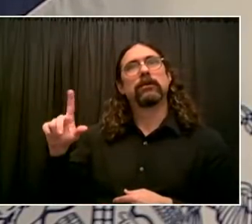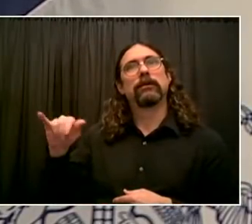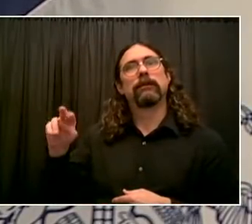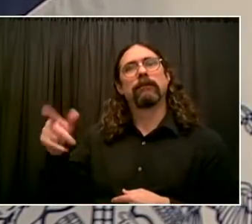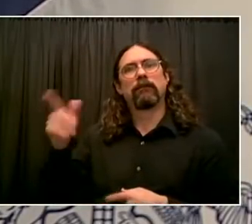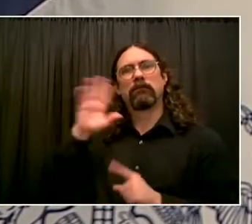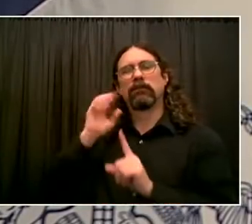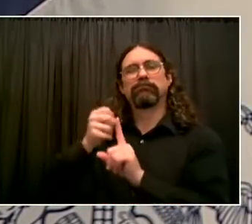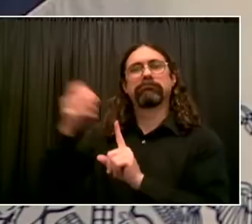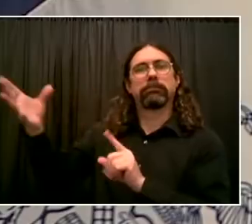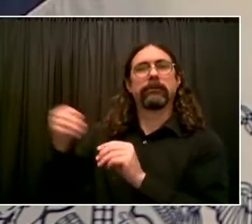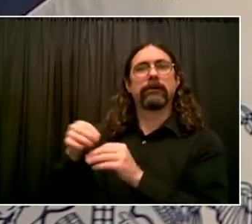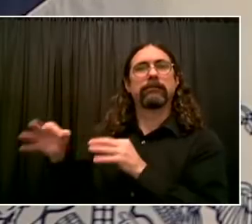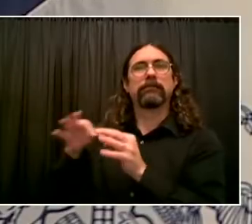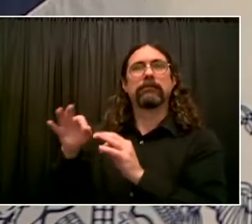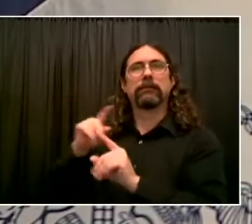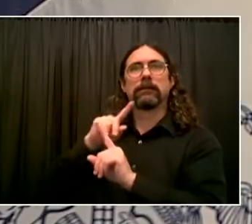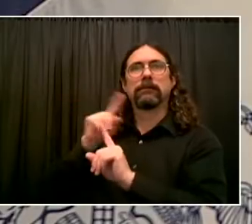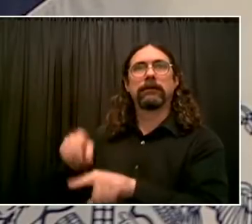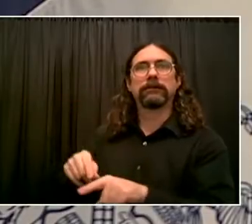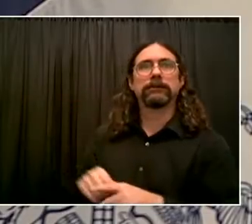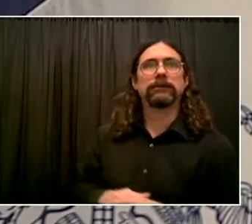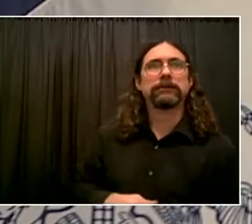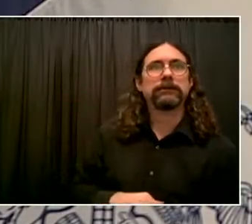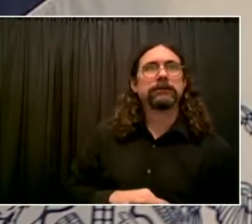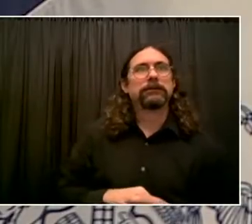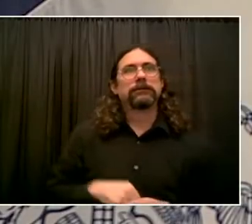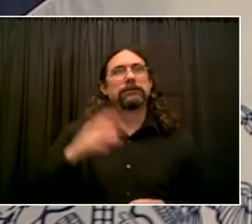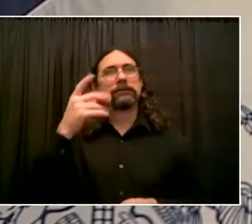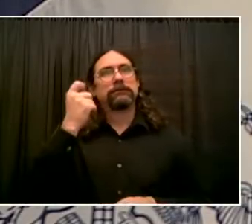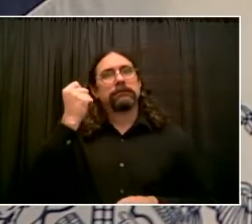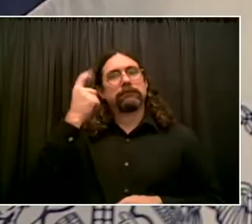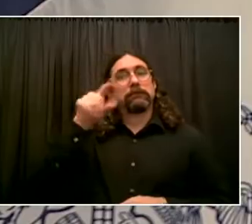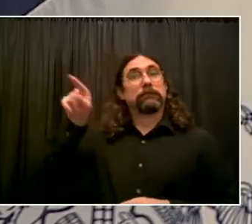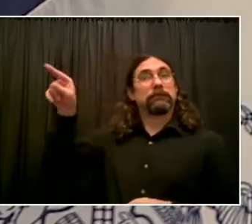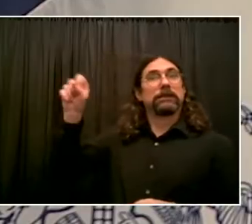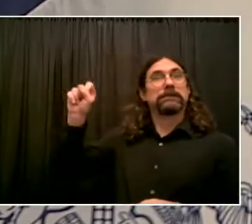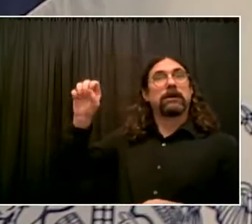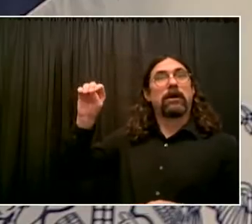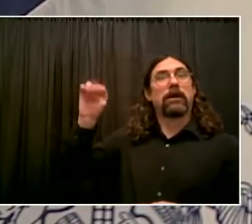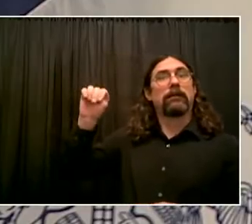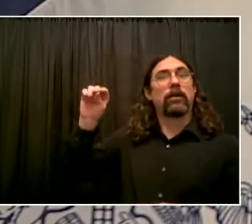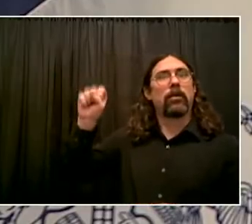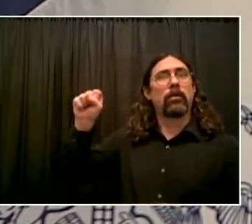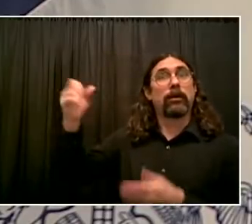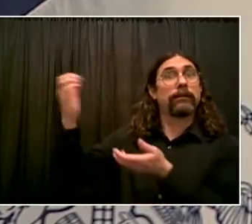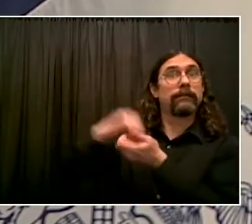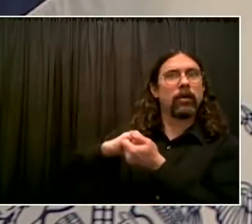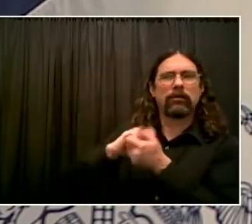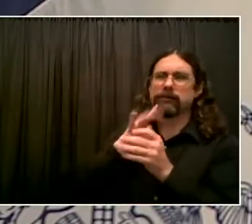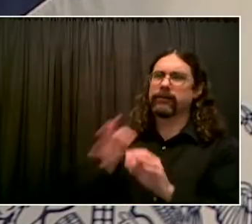SUPRPOTED CLINICS AS WELL. THE SOMOS NETWORK HAS BEEN CRUCIAL IN OUR WHOLE